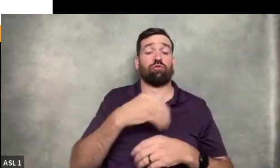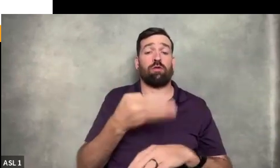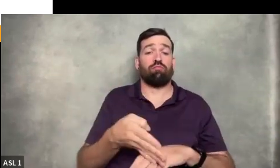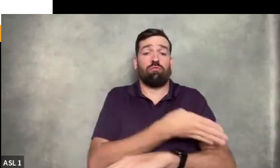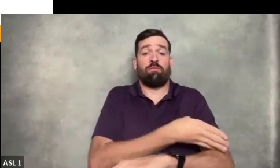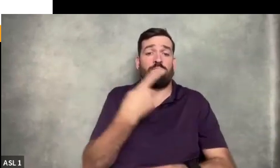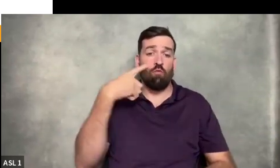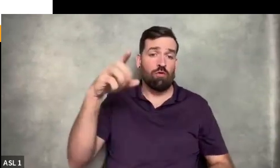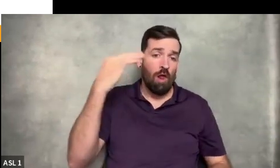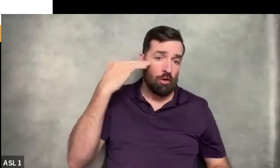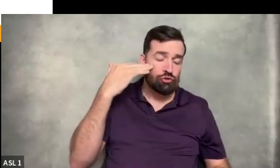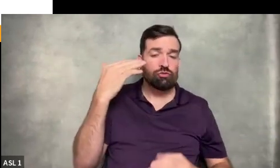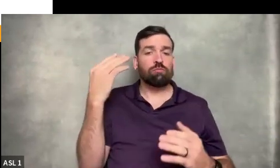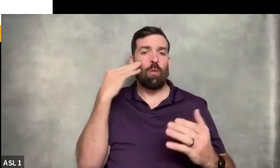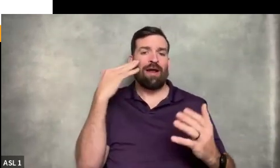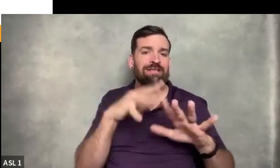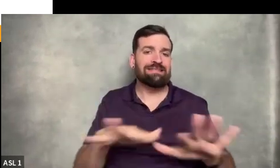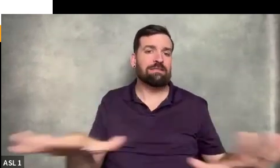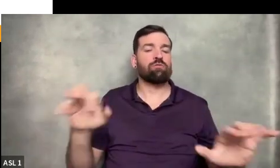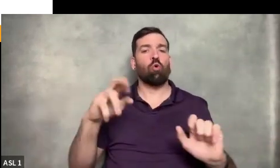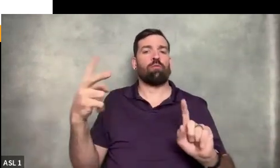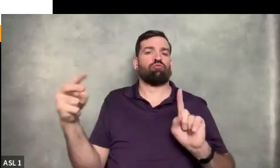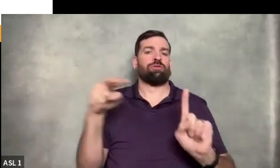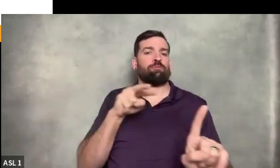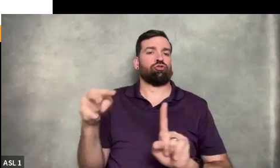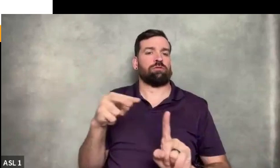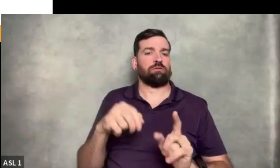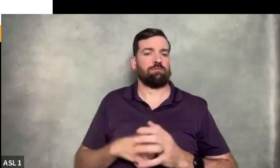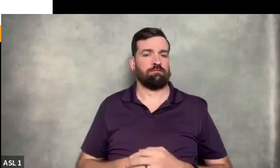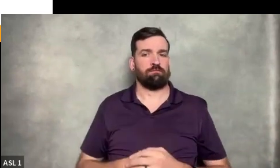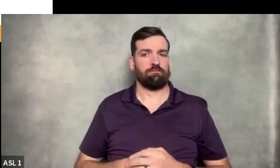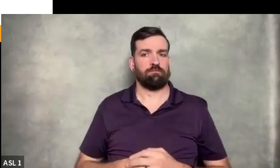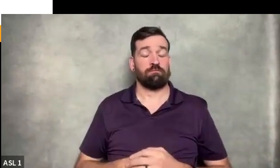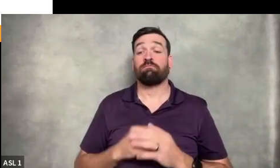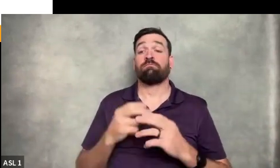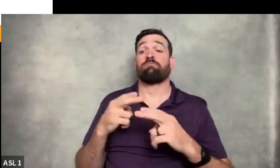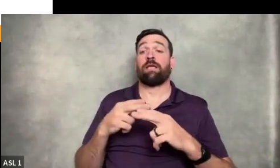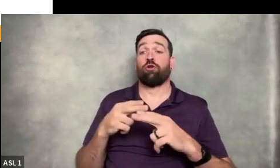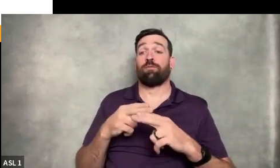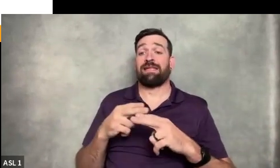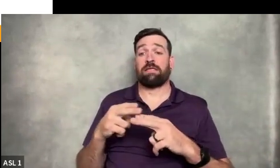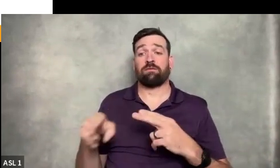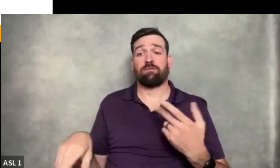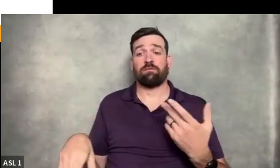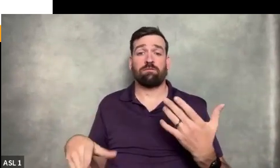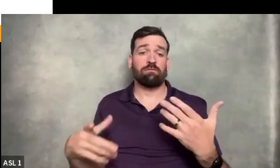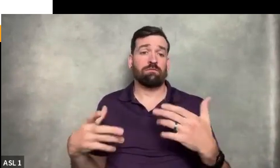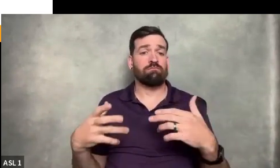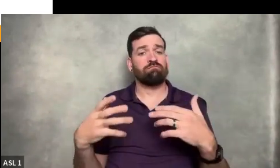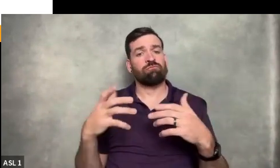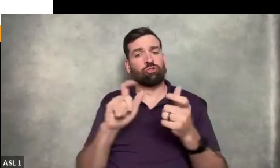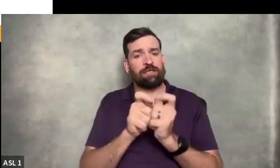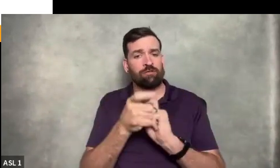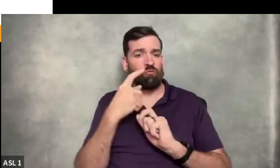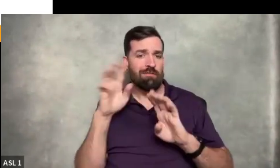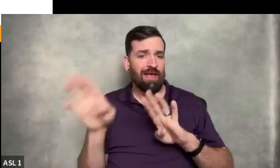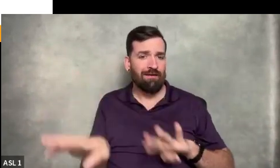awareness, or perceptions. Intermediate outcomes typically include changes in behaviors, policies,